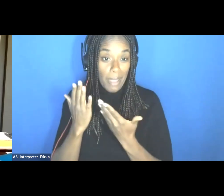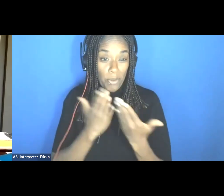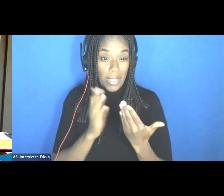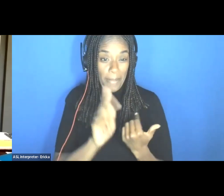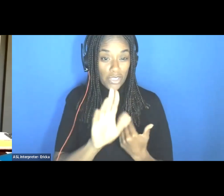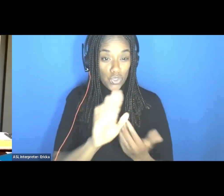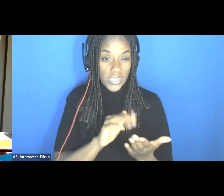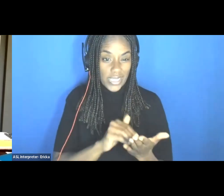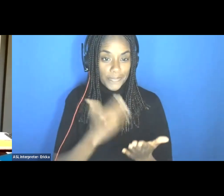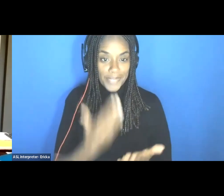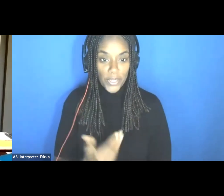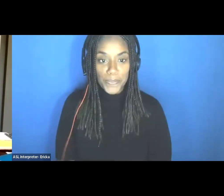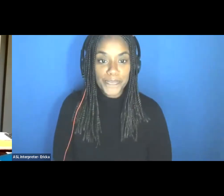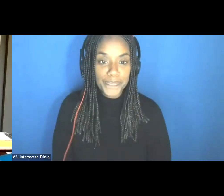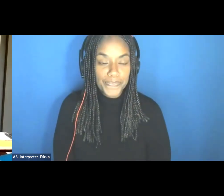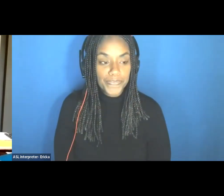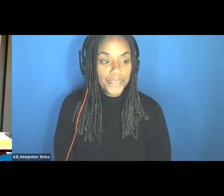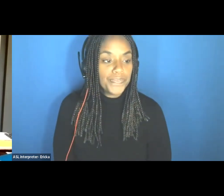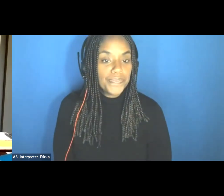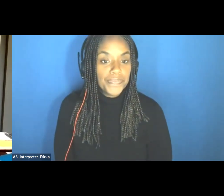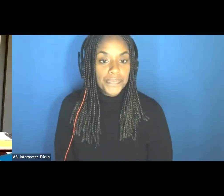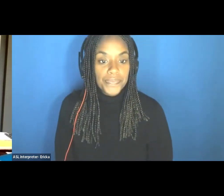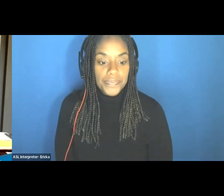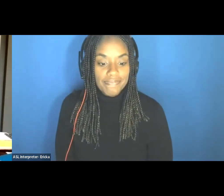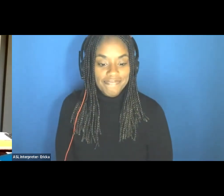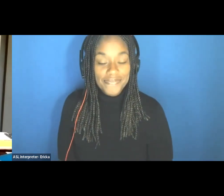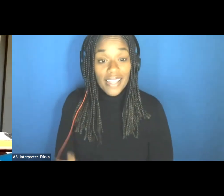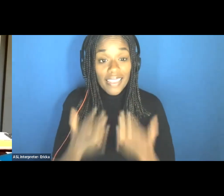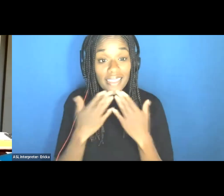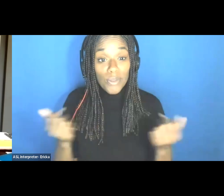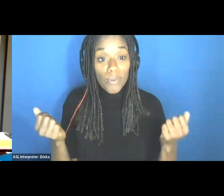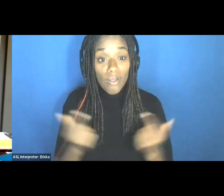So really, take the things back that everyone has talked about and take those things in consideration and take them back to your center. Thank you.